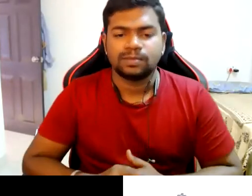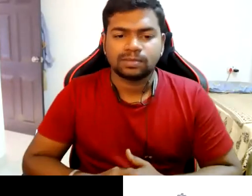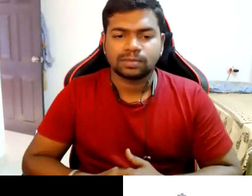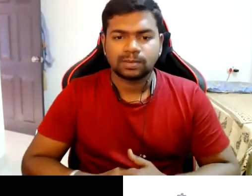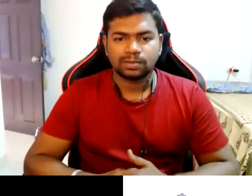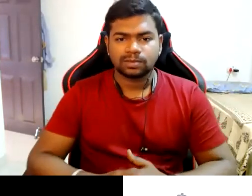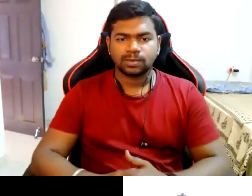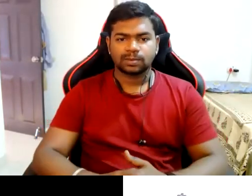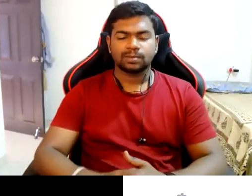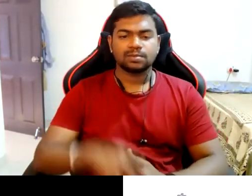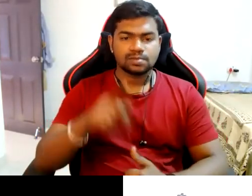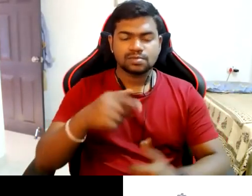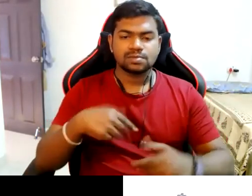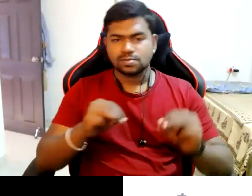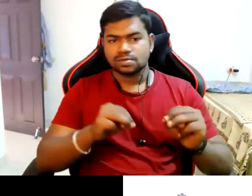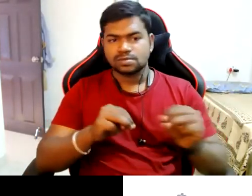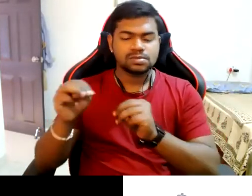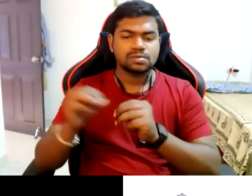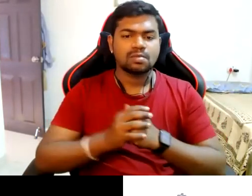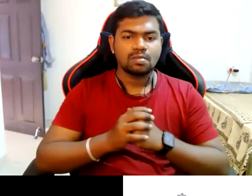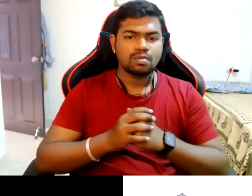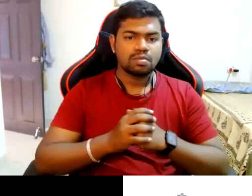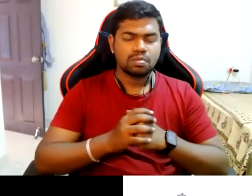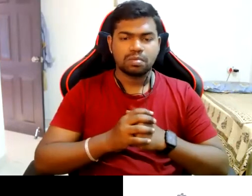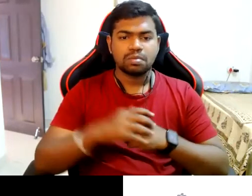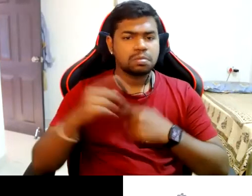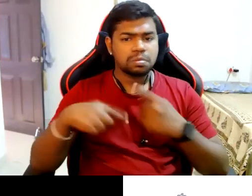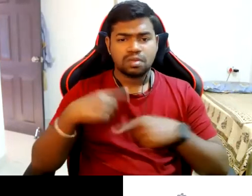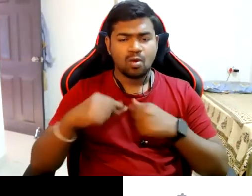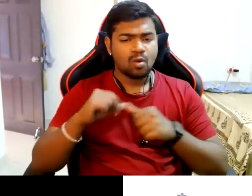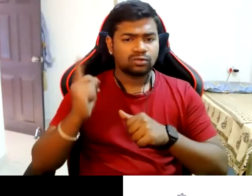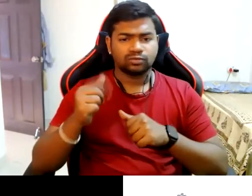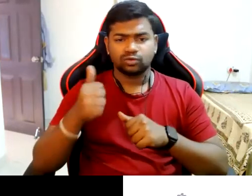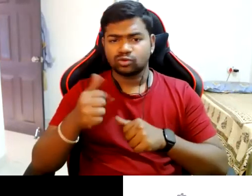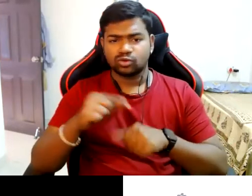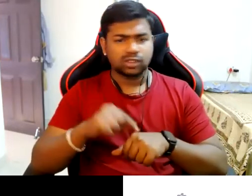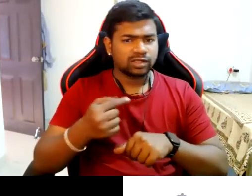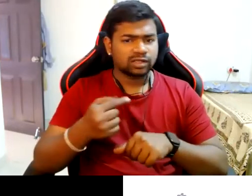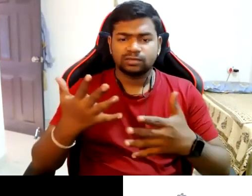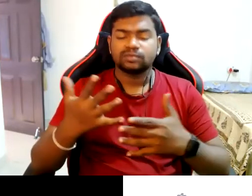thing that is how you move, hiding is never worked out, but for some time you have to hide until the